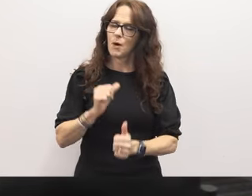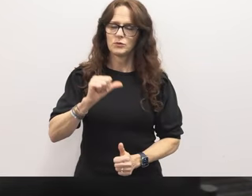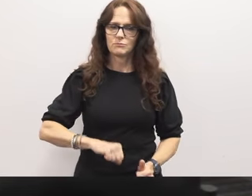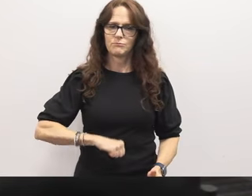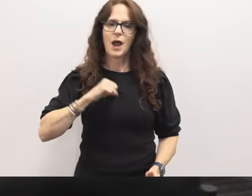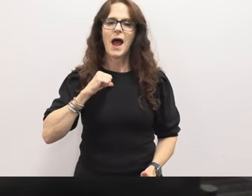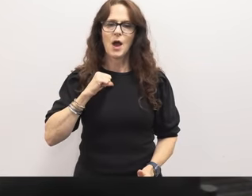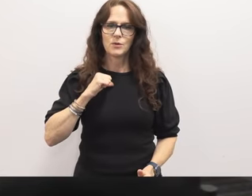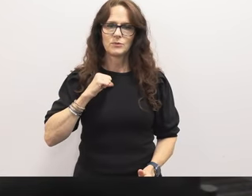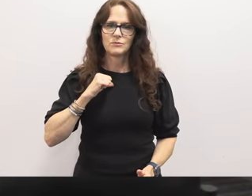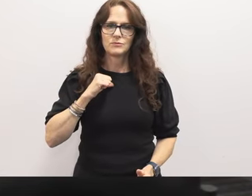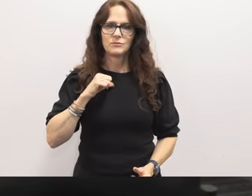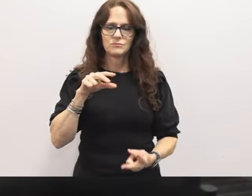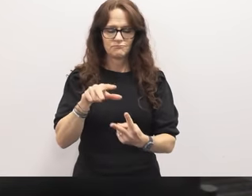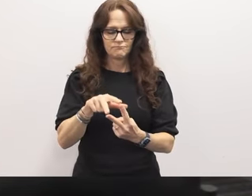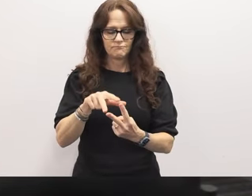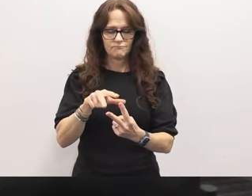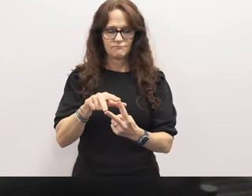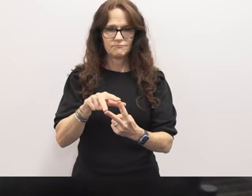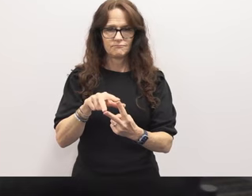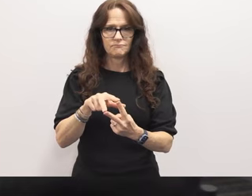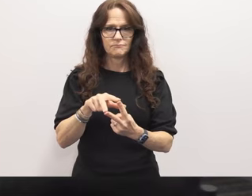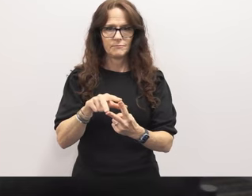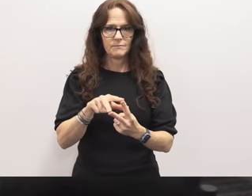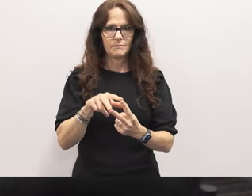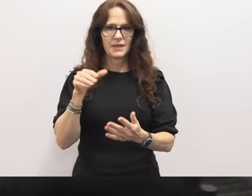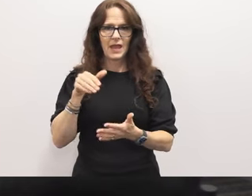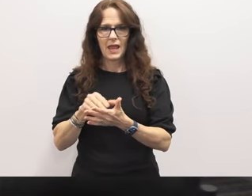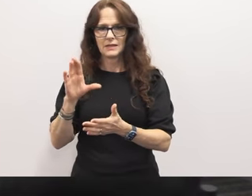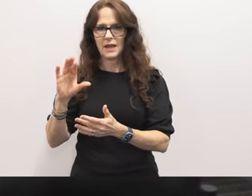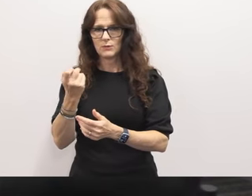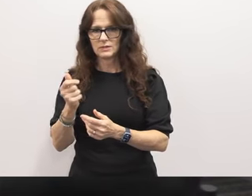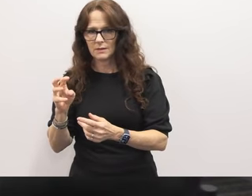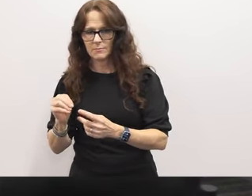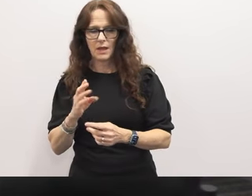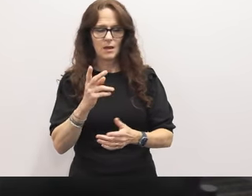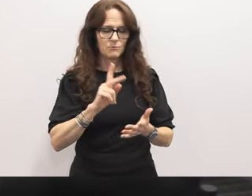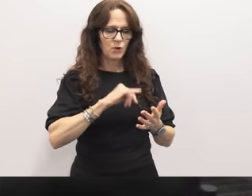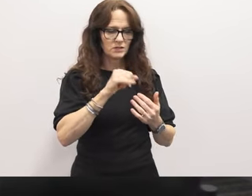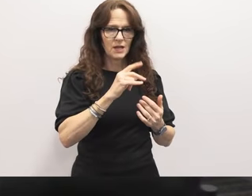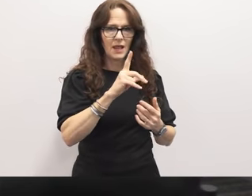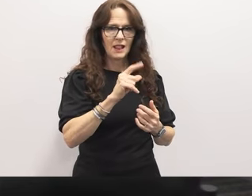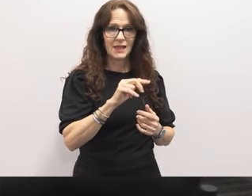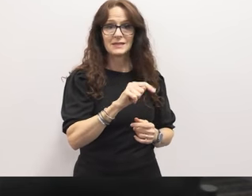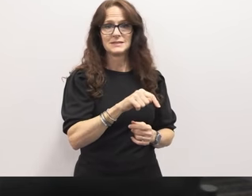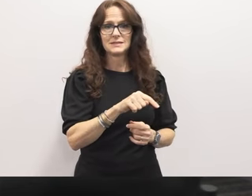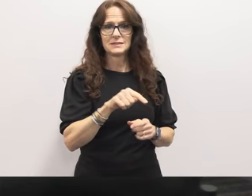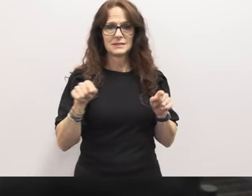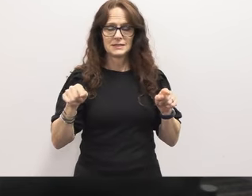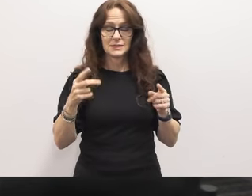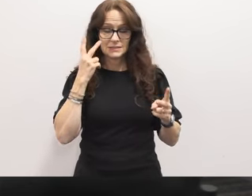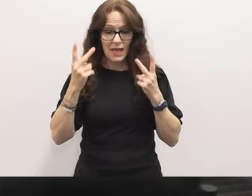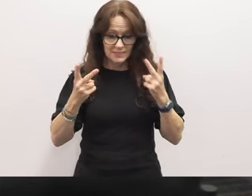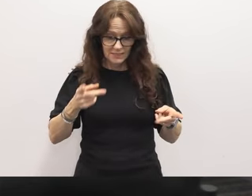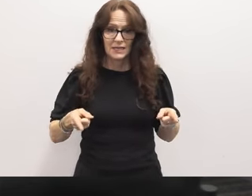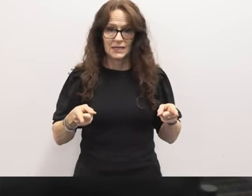is the anti-racism club and Project Lit. Because I see a, sometimes in education,